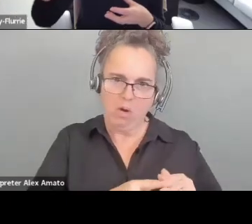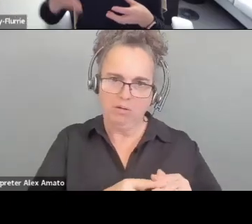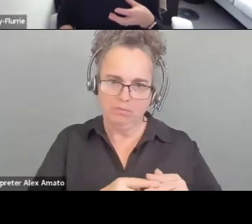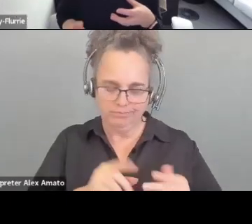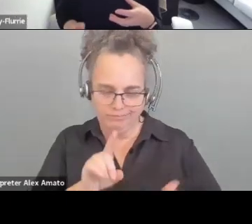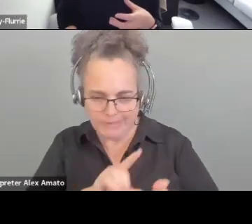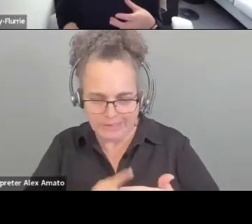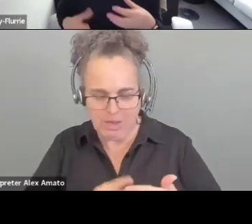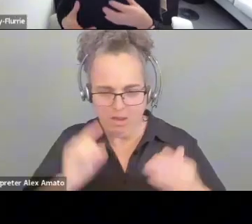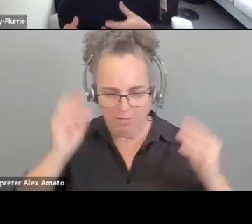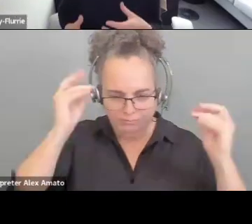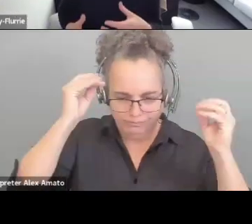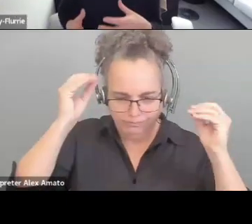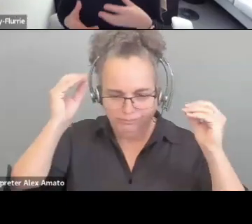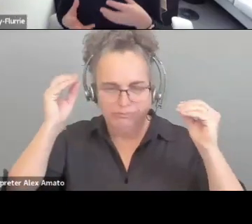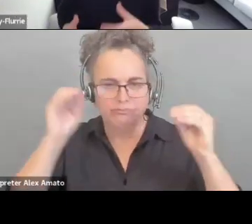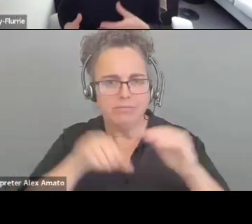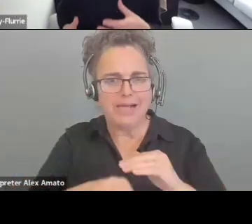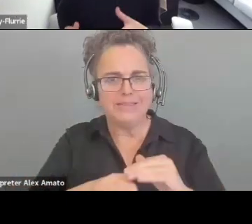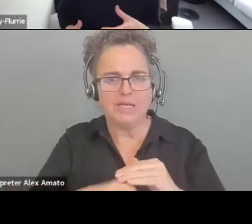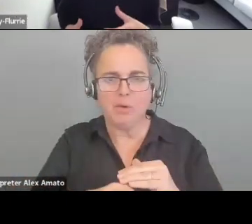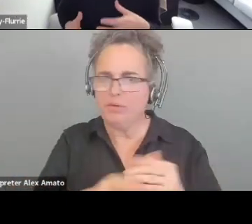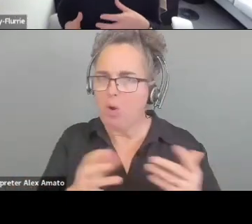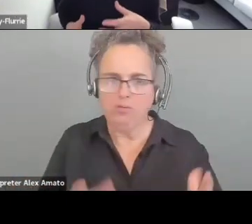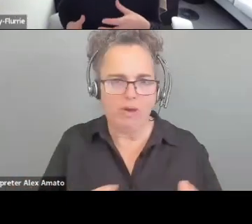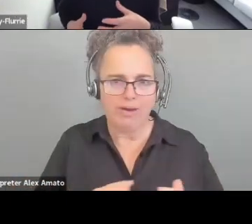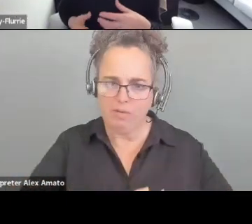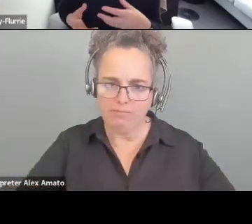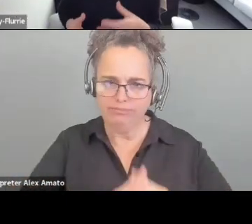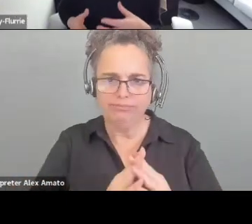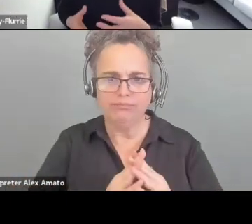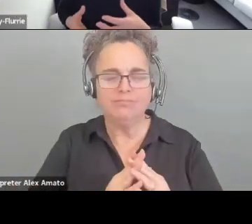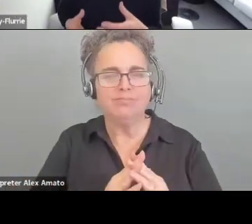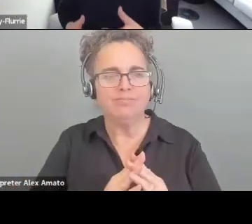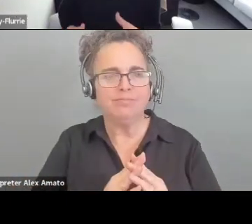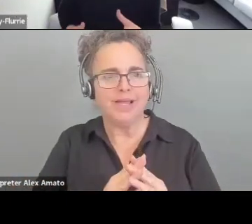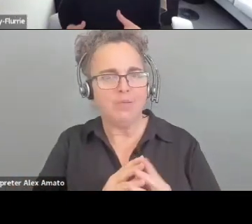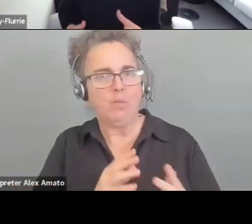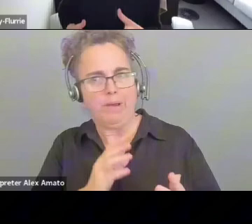that we lean on the insights of people, disabled people, to make sure that we are building them right.